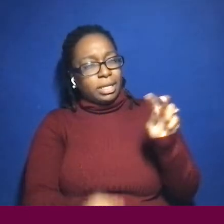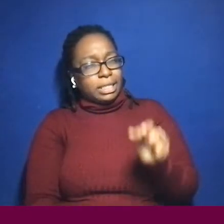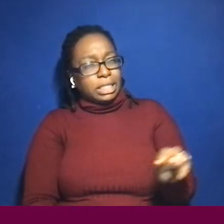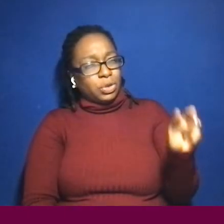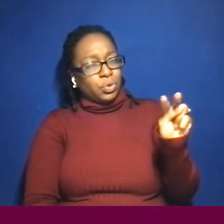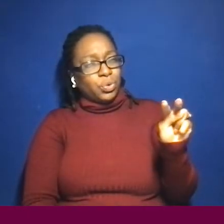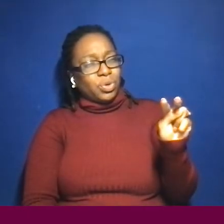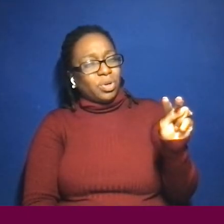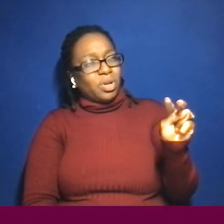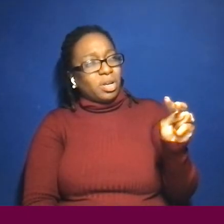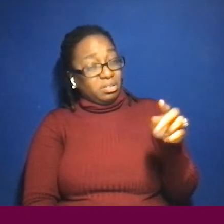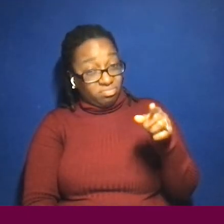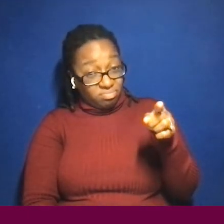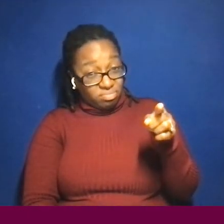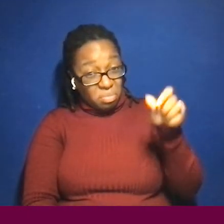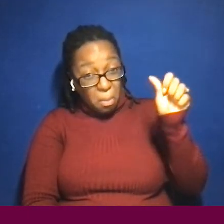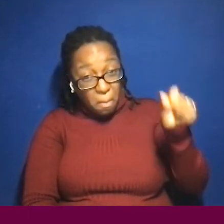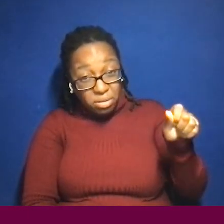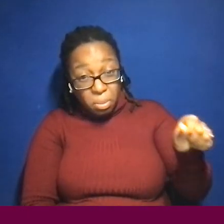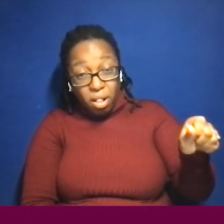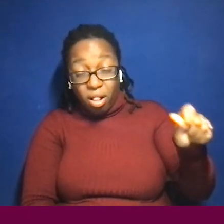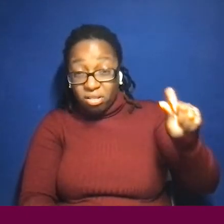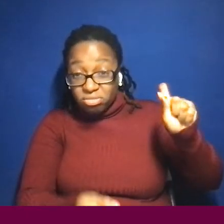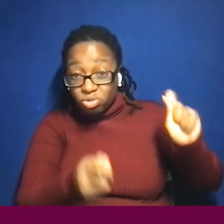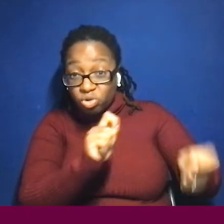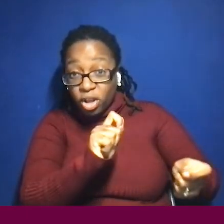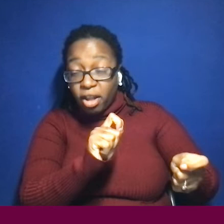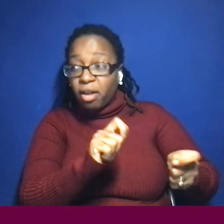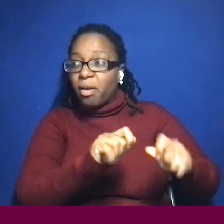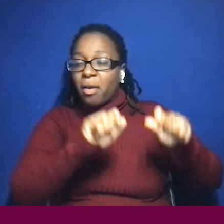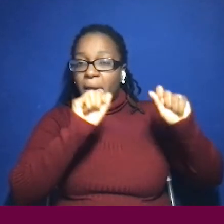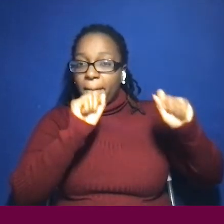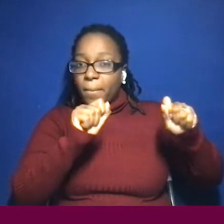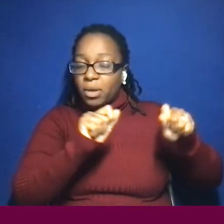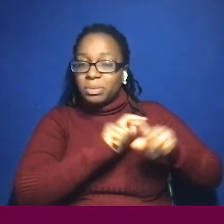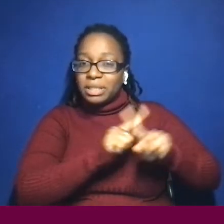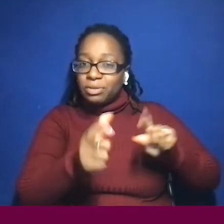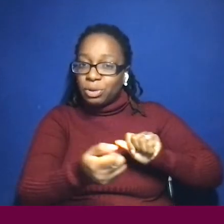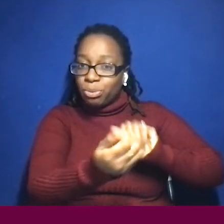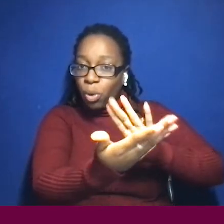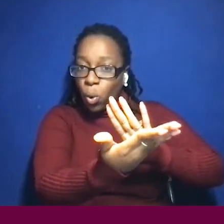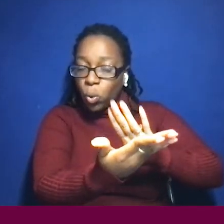was it inevitable? Could it have turned out differently if different choices were made?